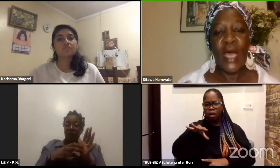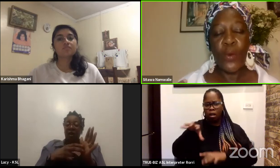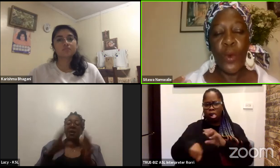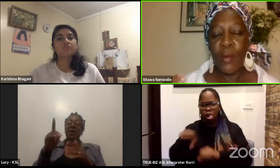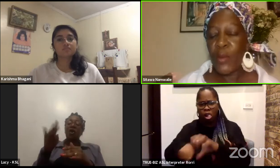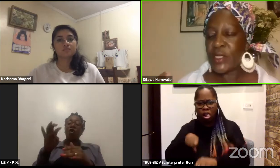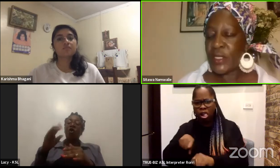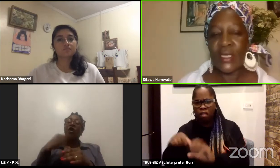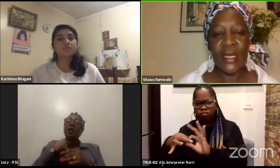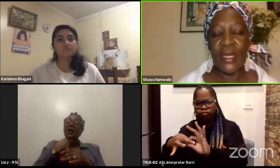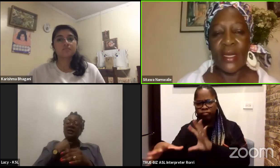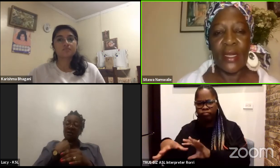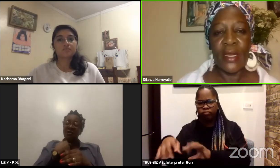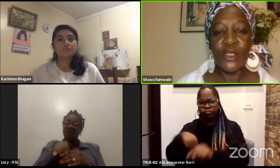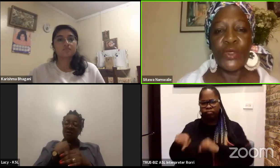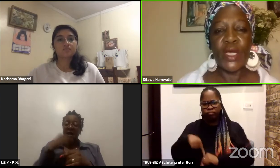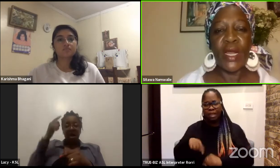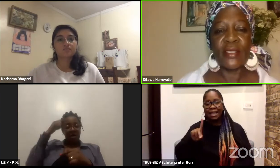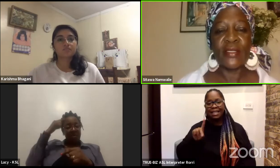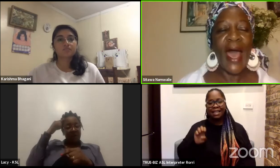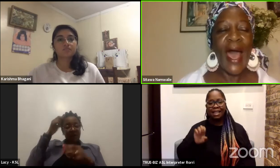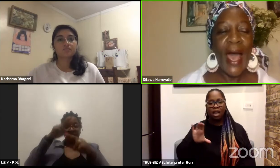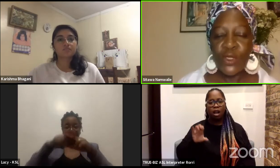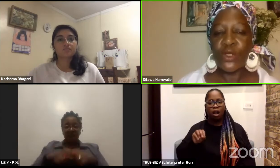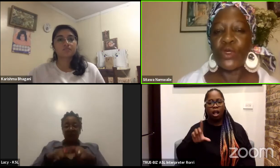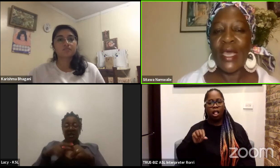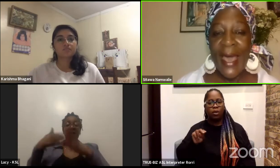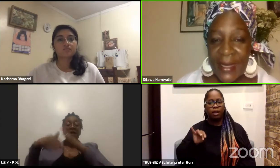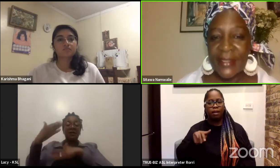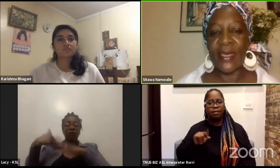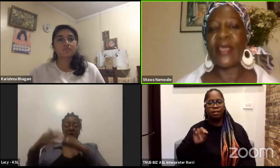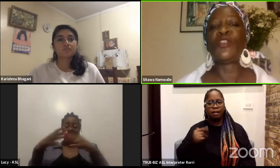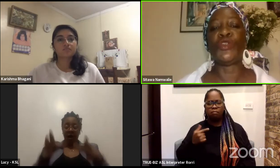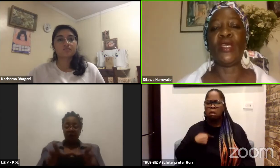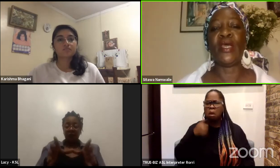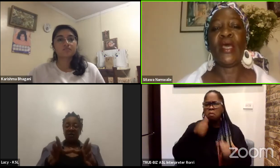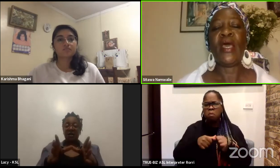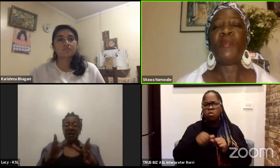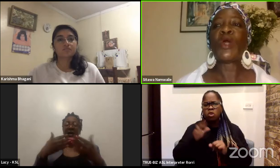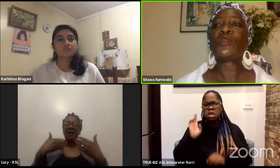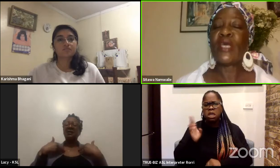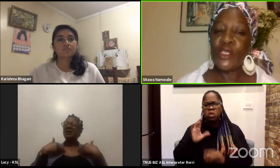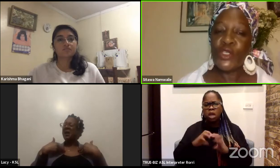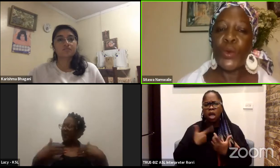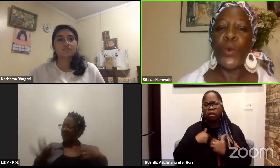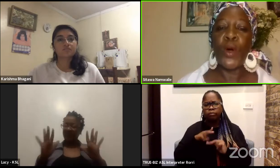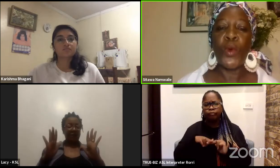I remember sitting in history classes and absolutely hating history because the history